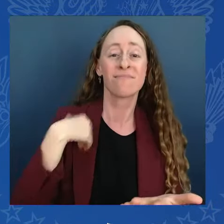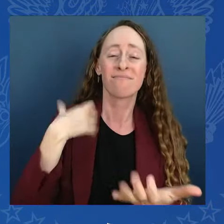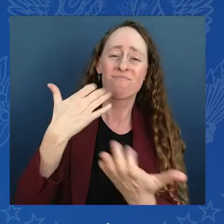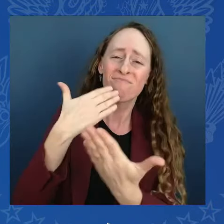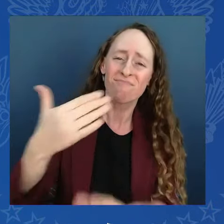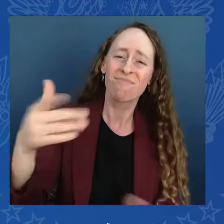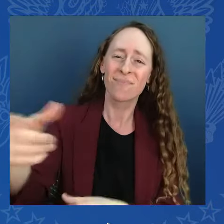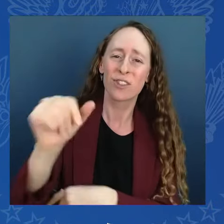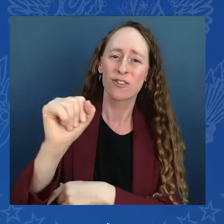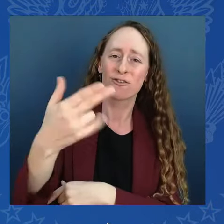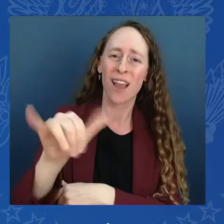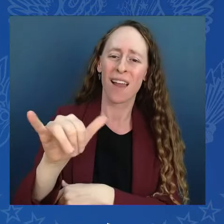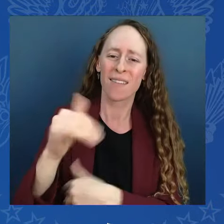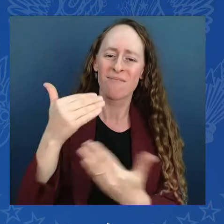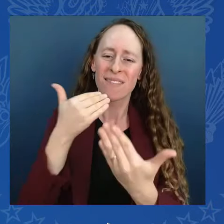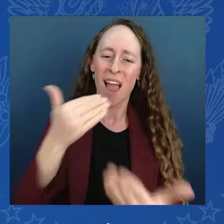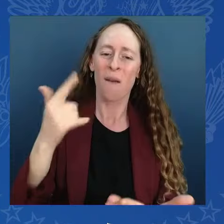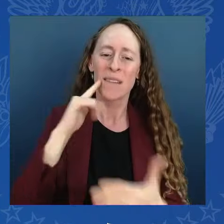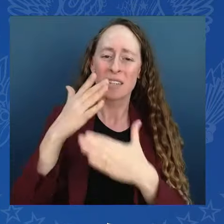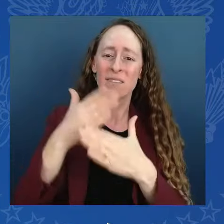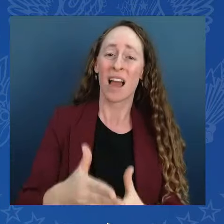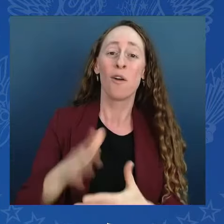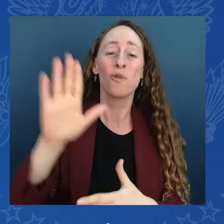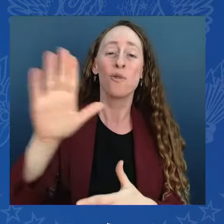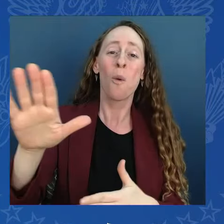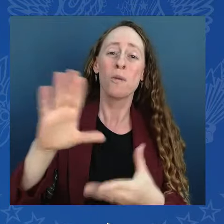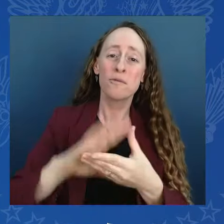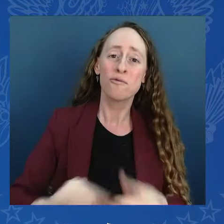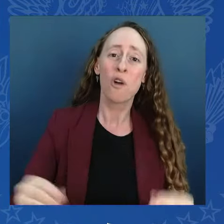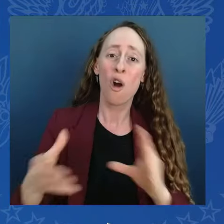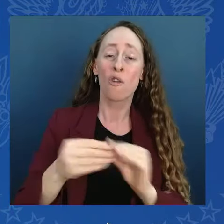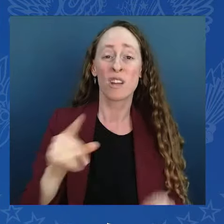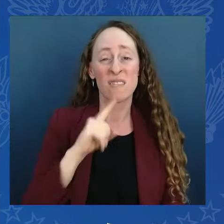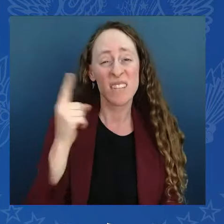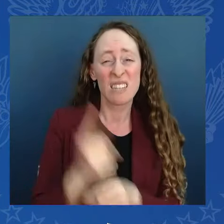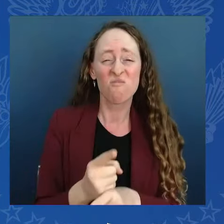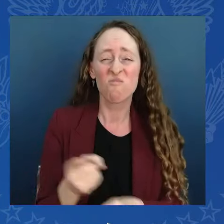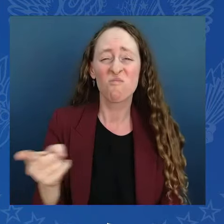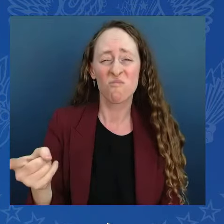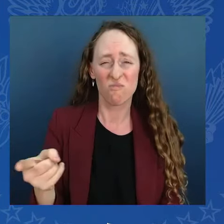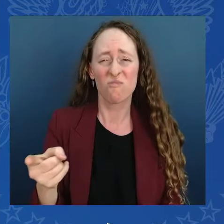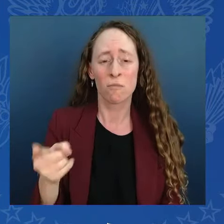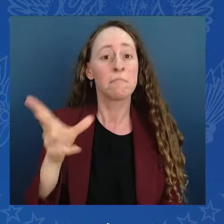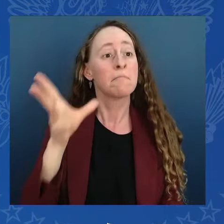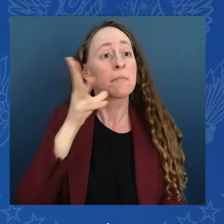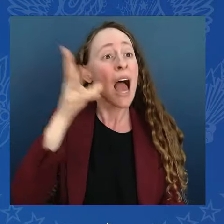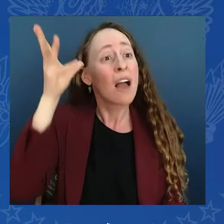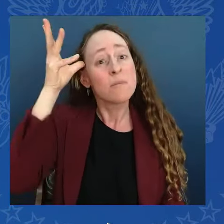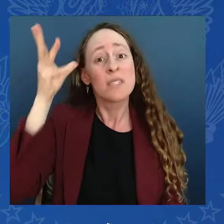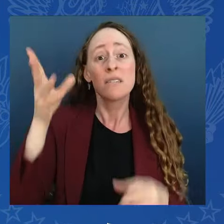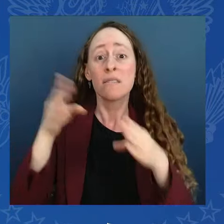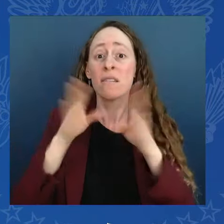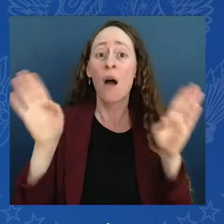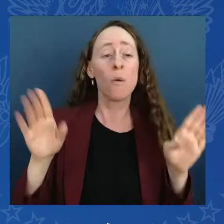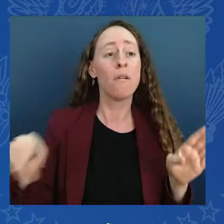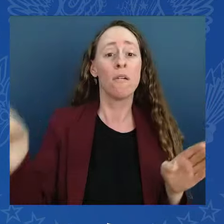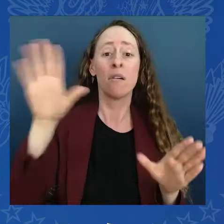You said it all. The worst thing -- and I know from experience -- for a parent is something happening to your children.